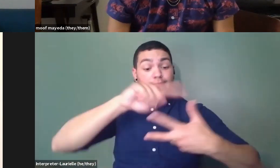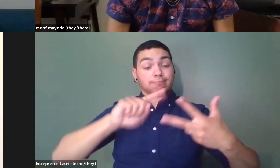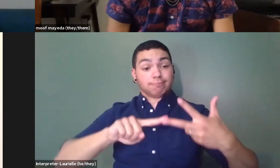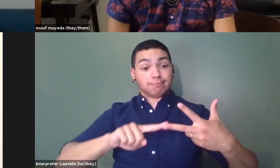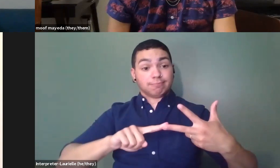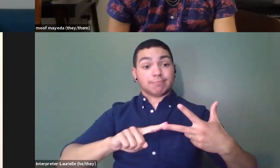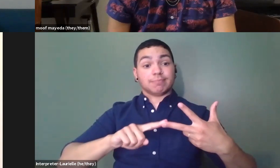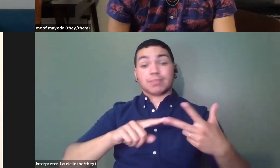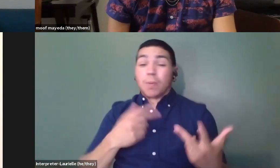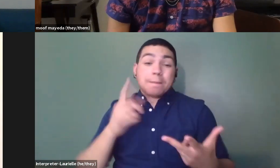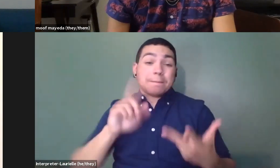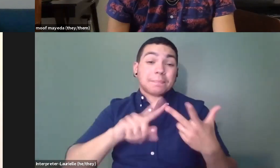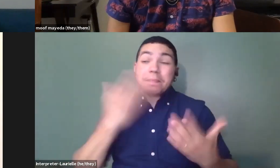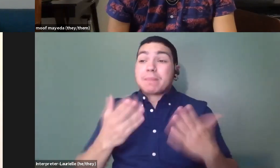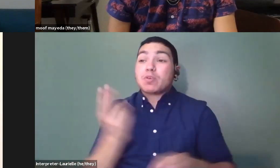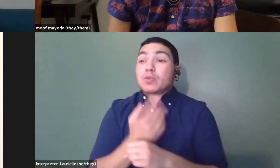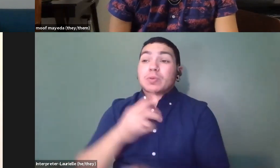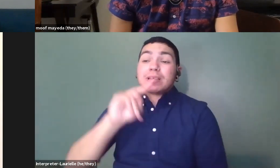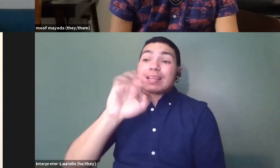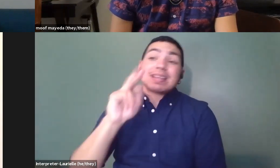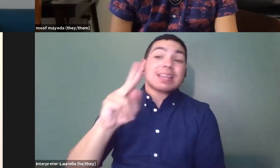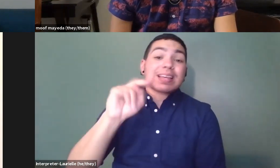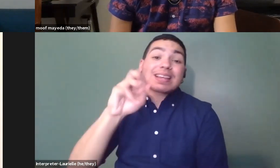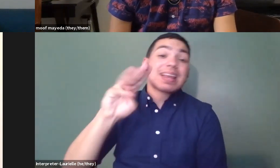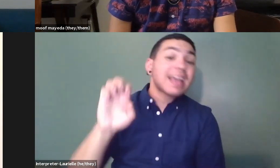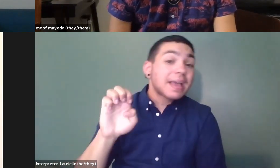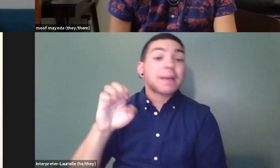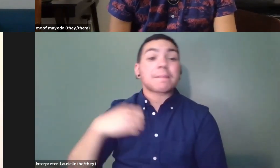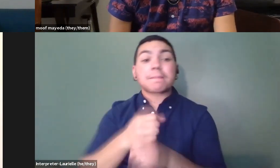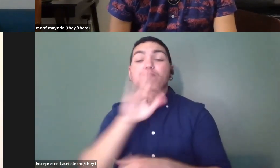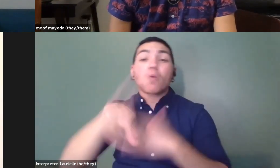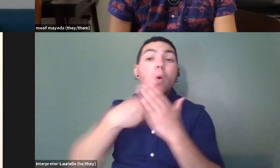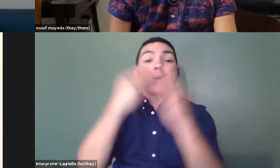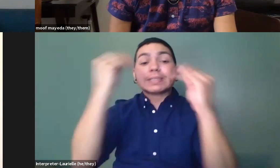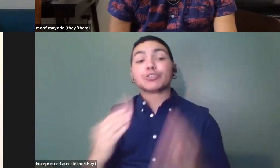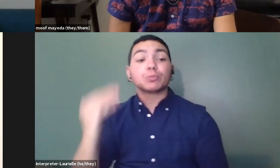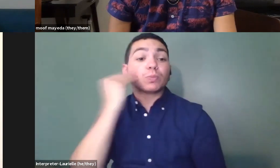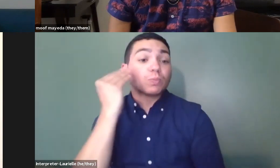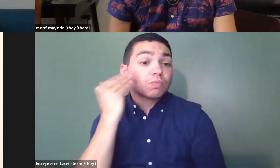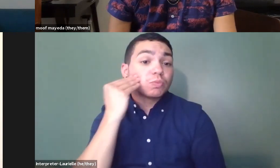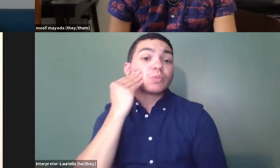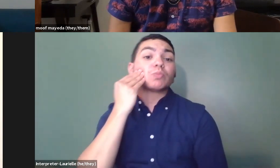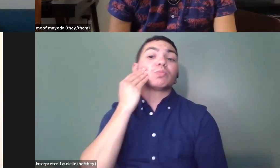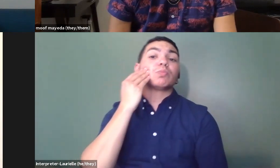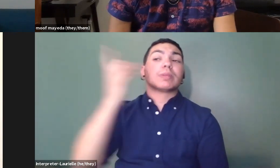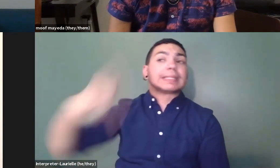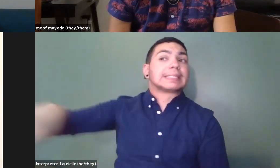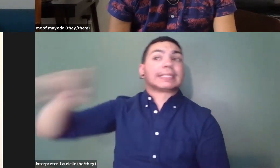organizing folks, what do you think the LGBTQ movement should